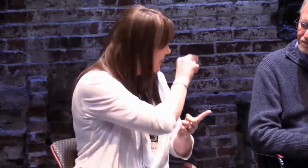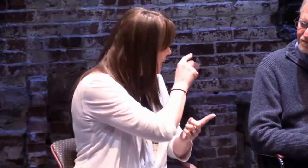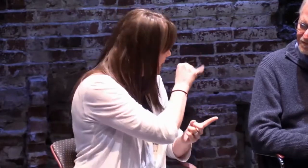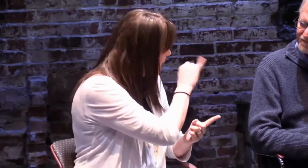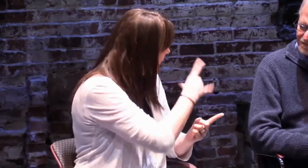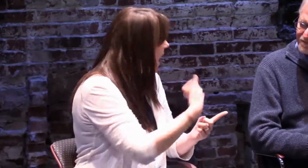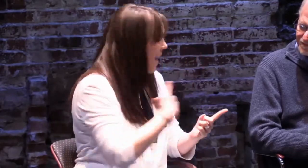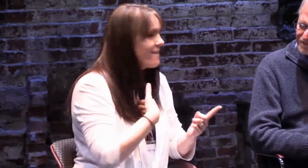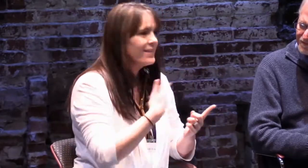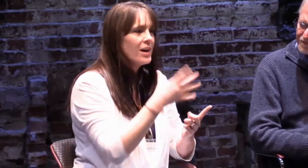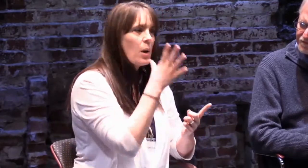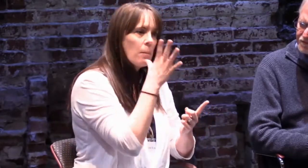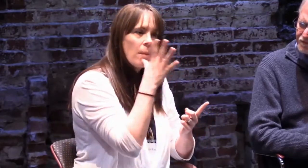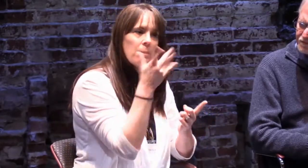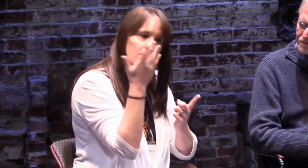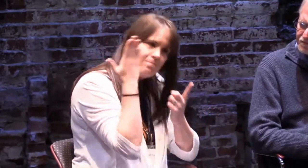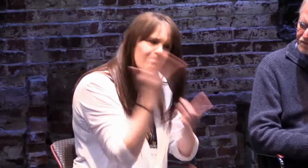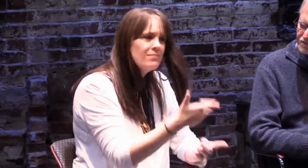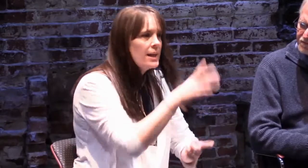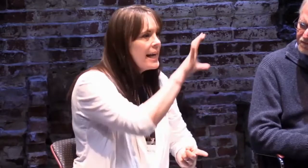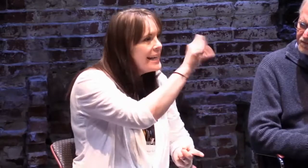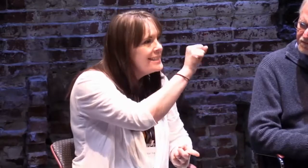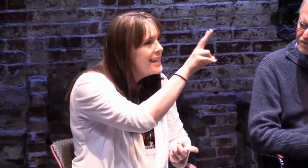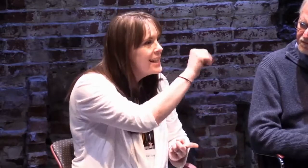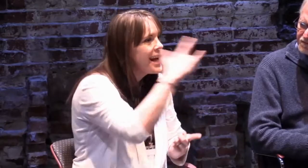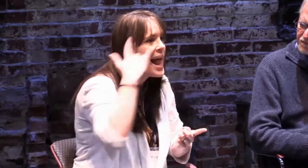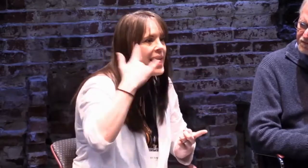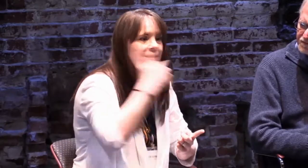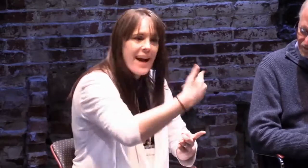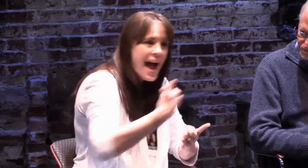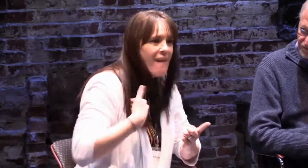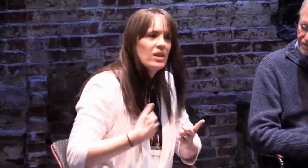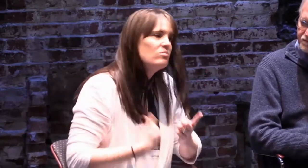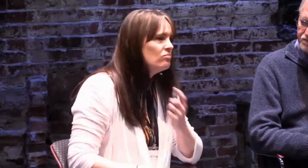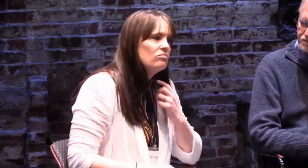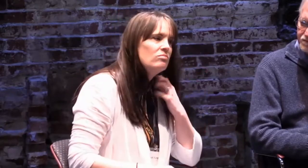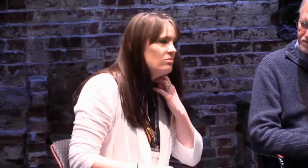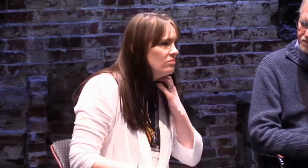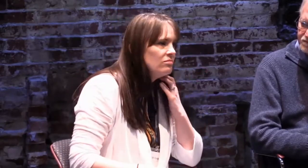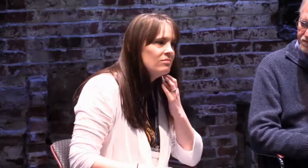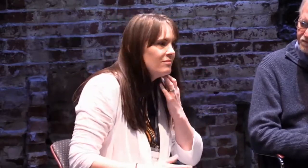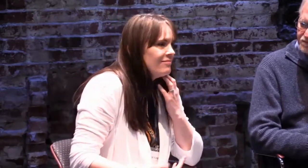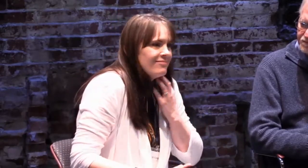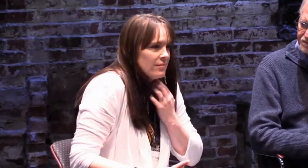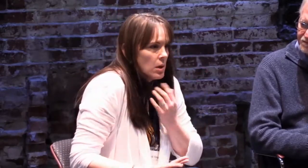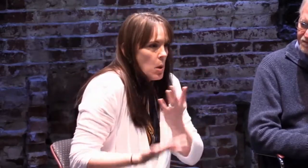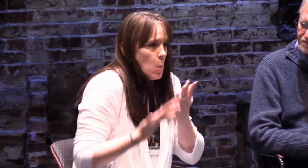and then also visiting Gallaudet where I was exposed to those spaces and got that encouragement, as Michelle did, from my mother.